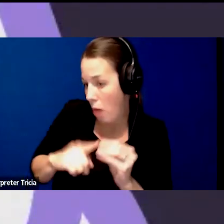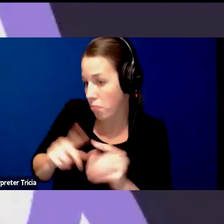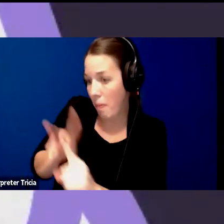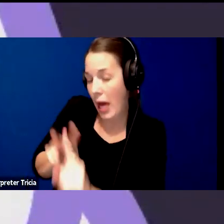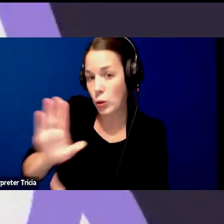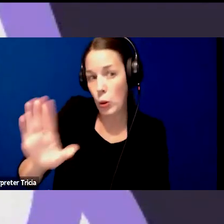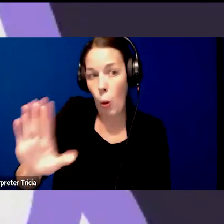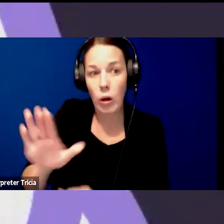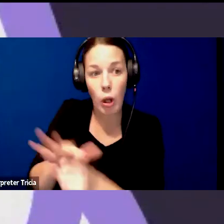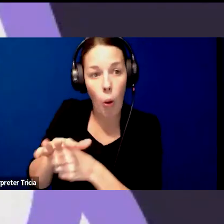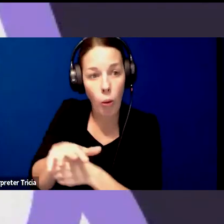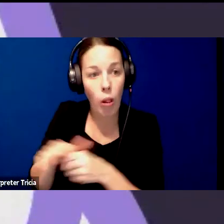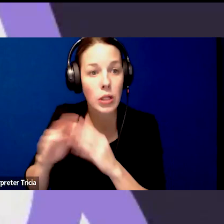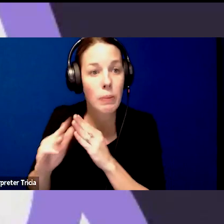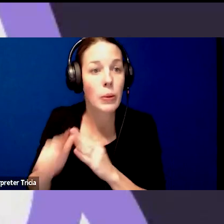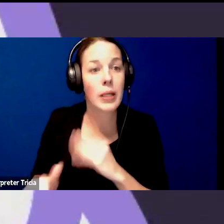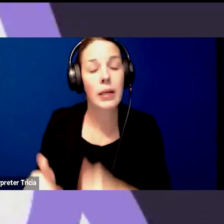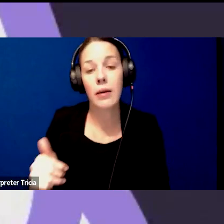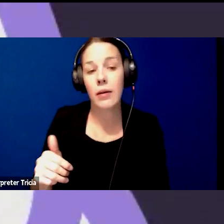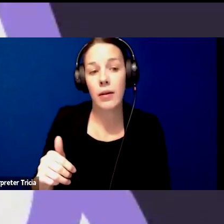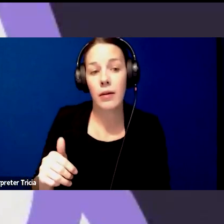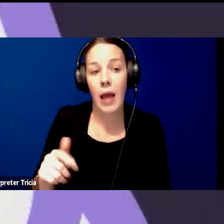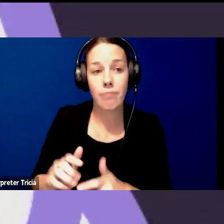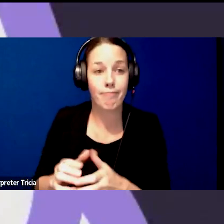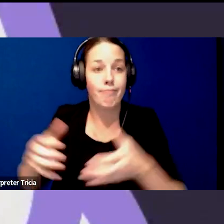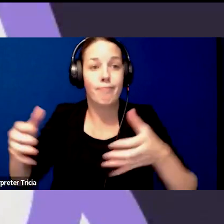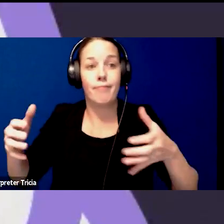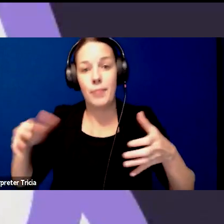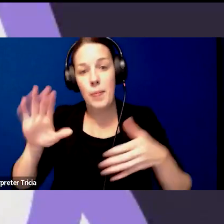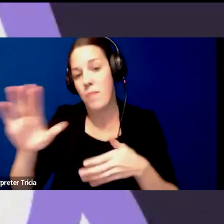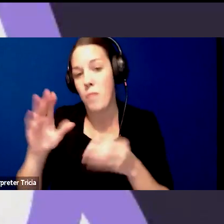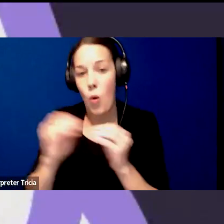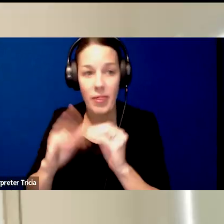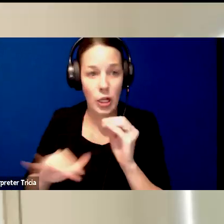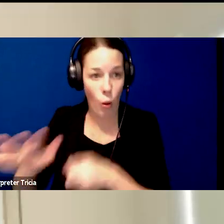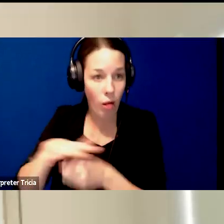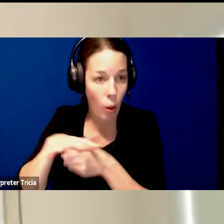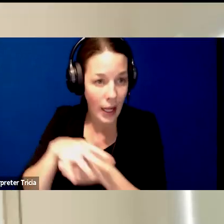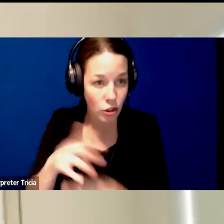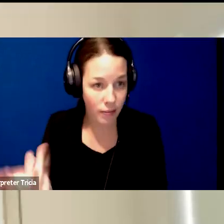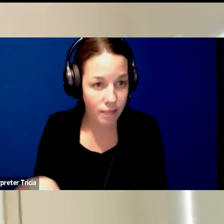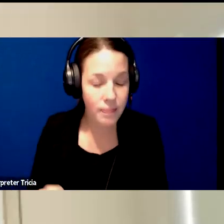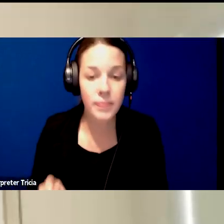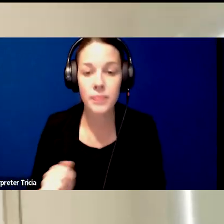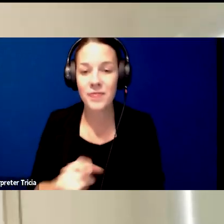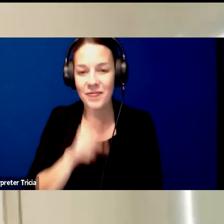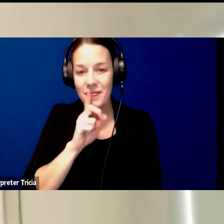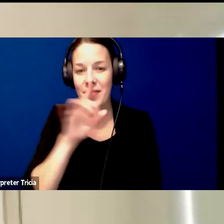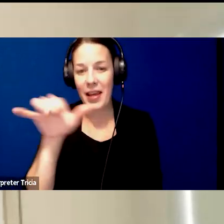community and then building a bigger community beyond your locality? Absolutely. So I'm actually going to take a little bit